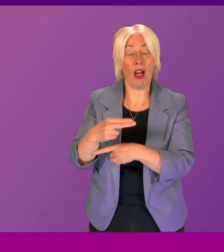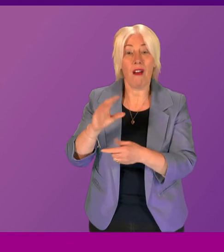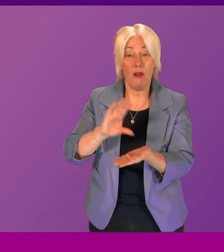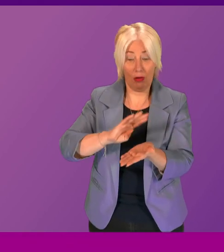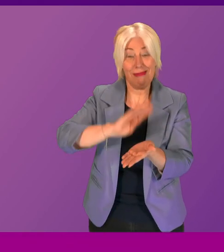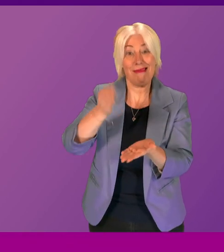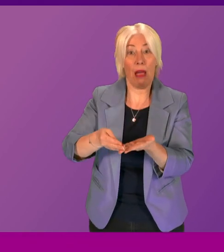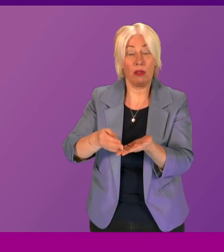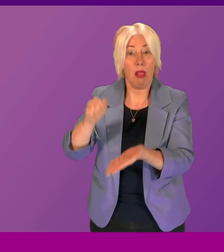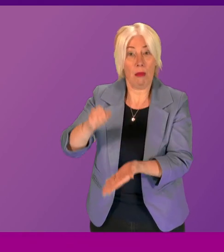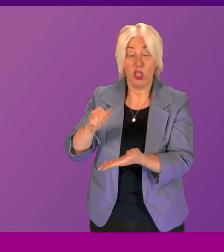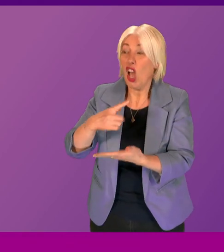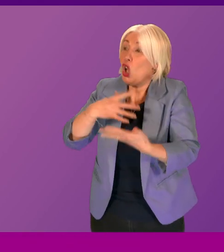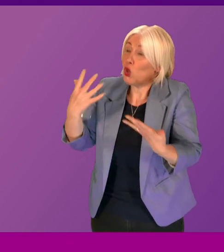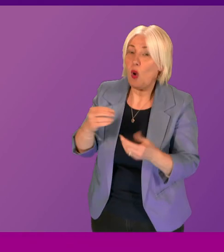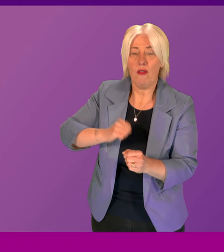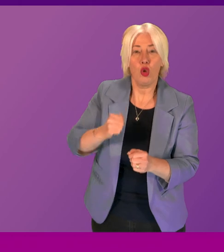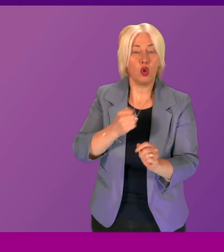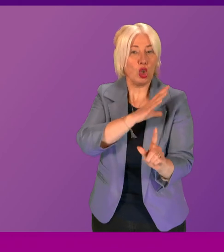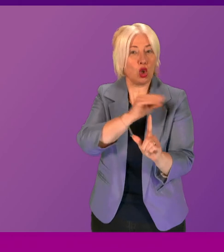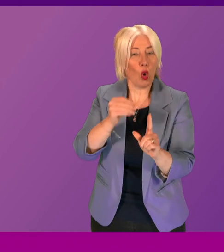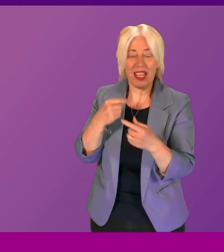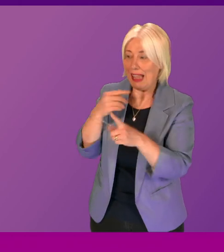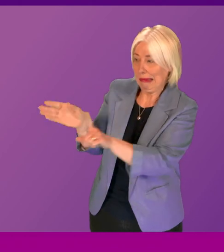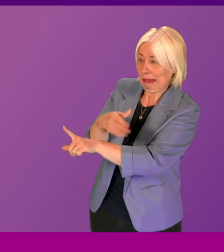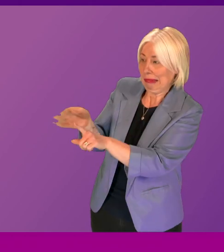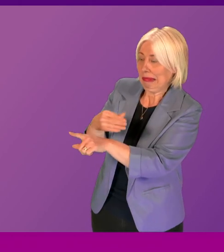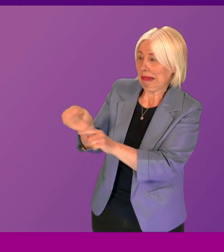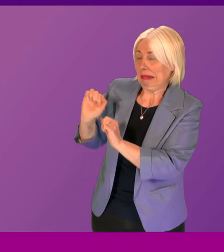Any influence that Scottish Tories have—which seems very minimal indeed—to help their